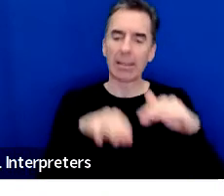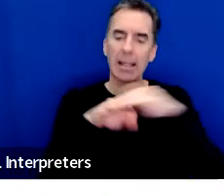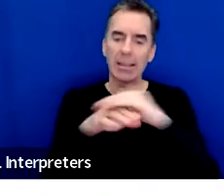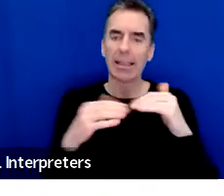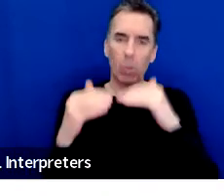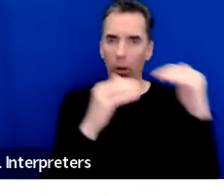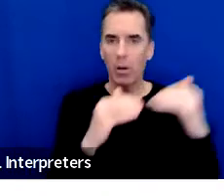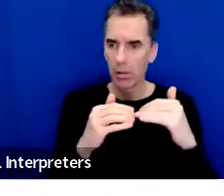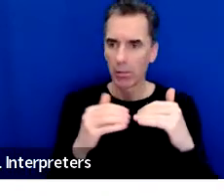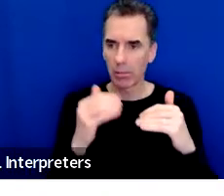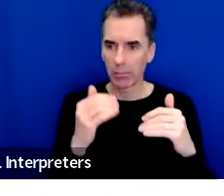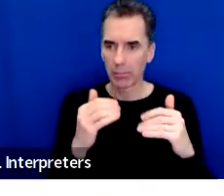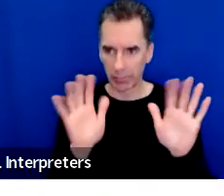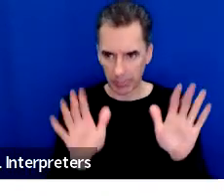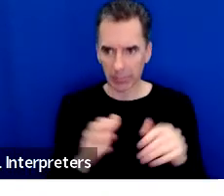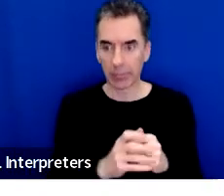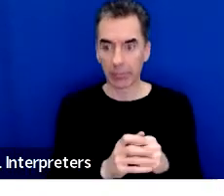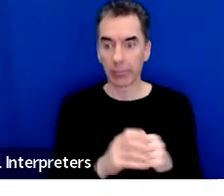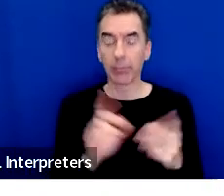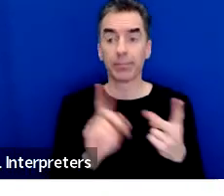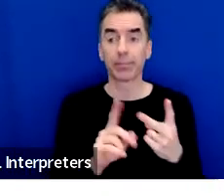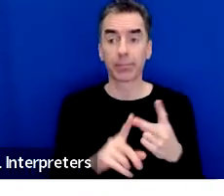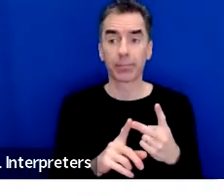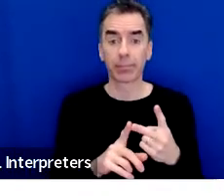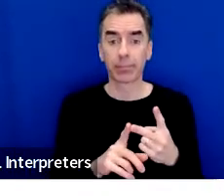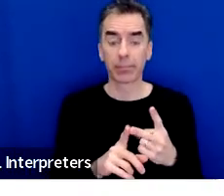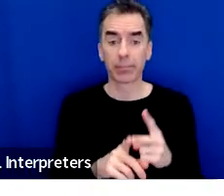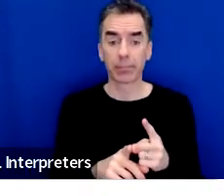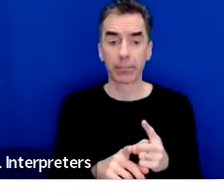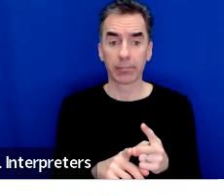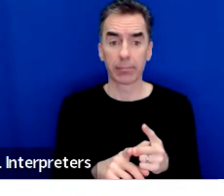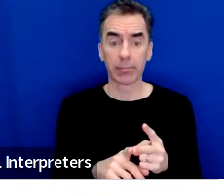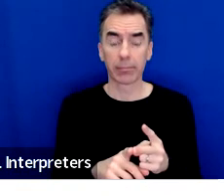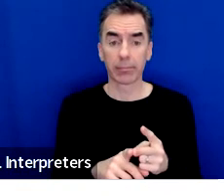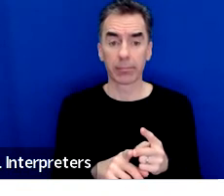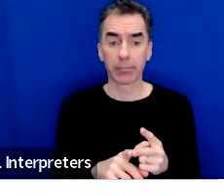And then the other, the other big problem is, and this is something that